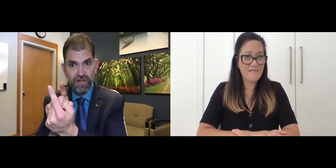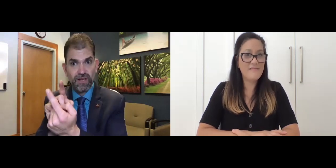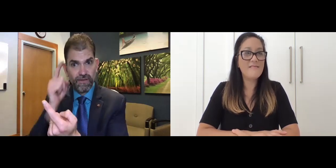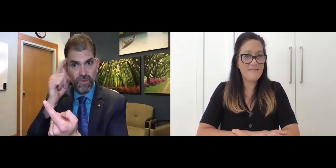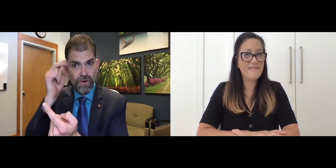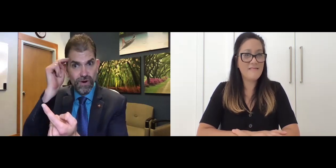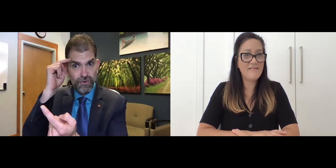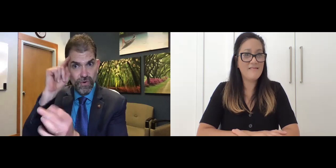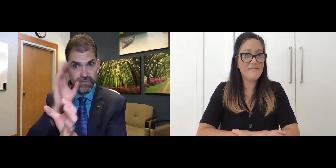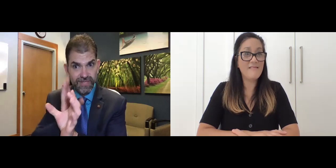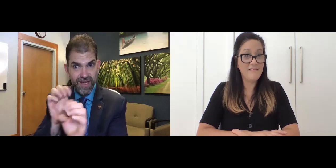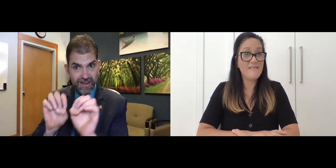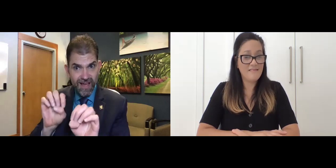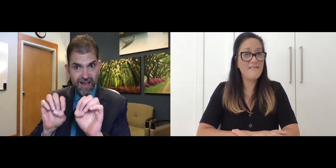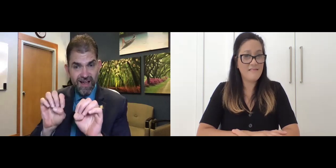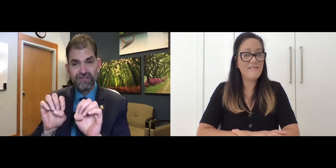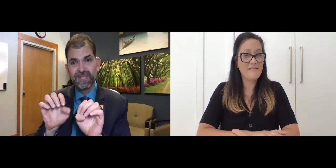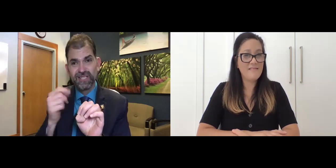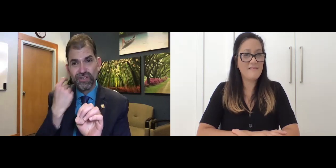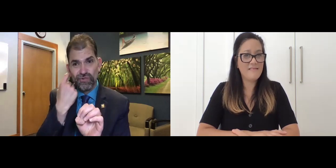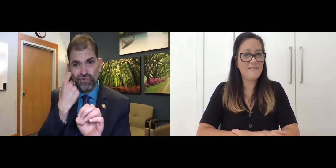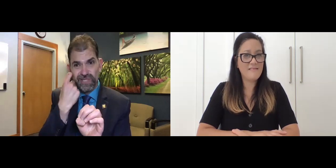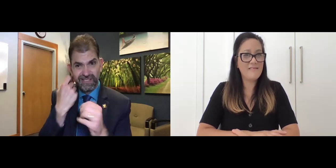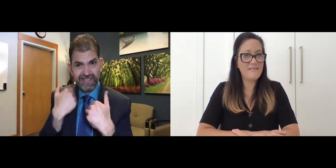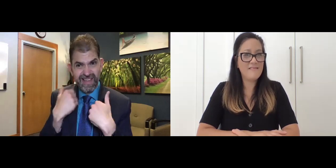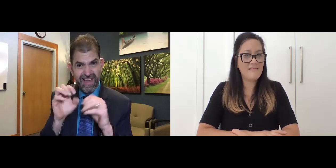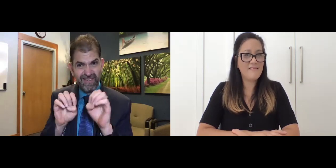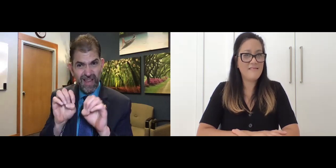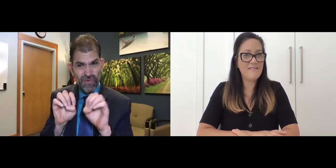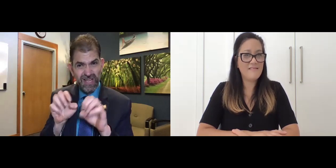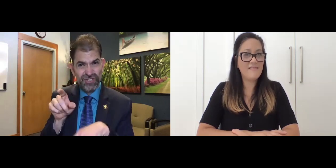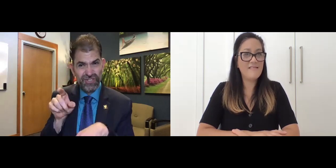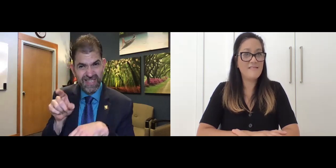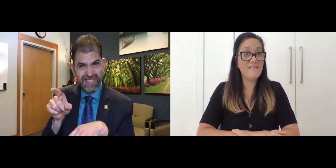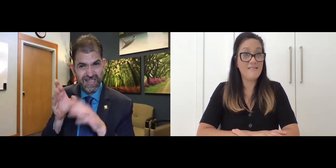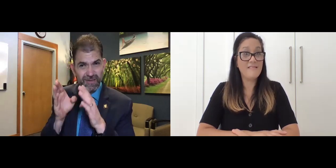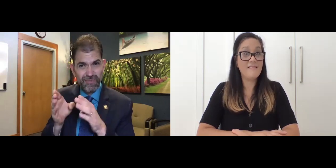which is very helpful so when you when I meet other people that